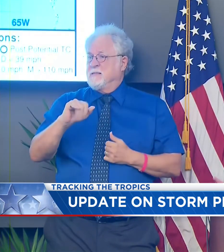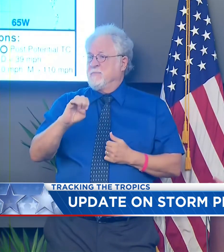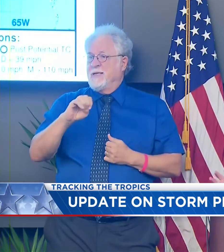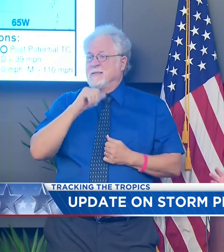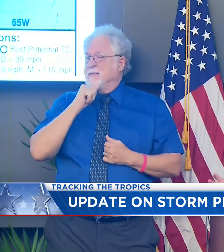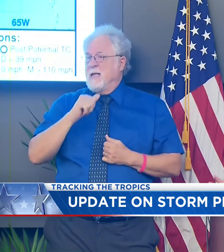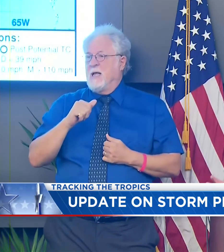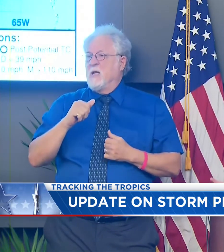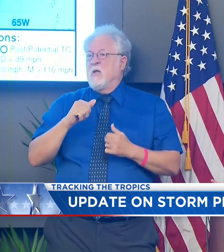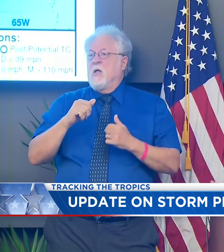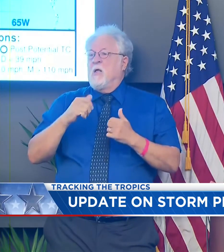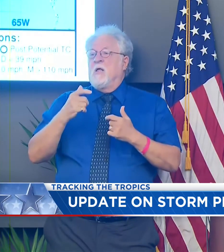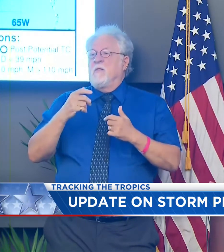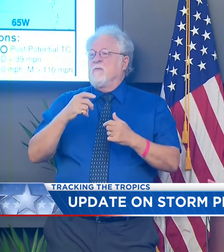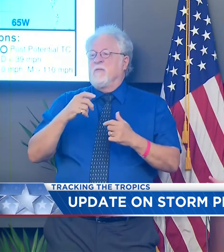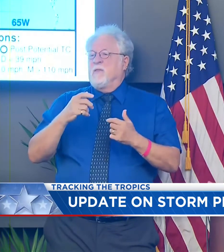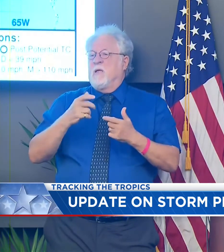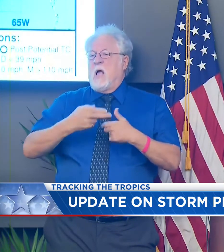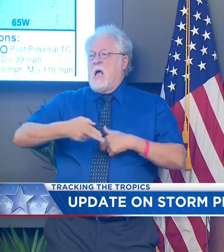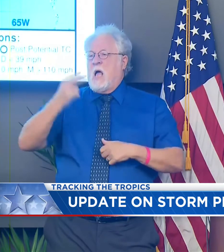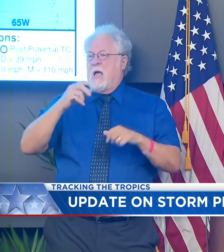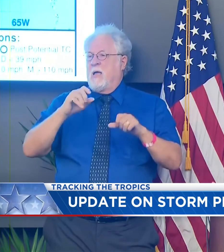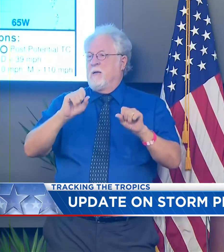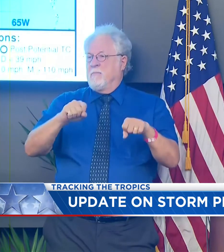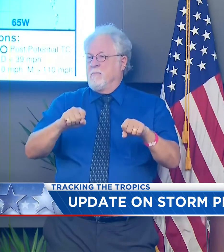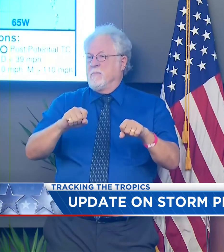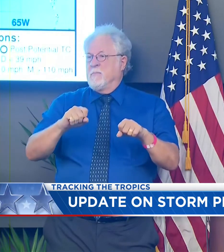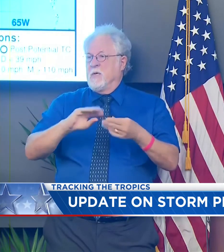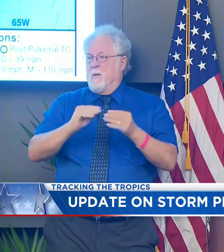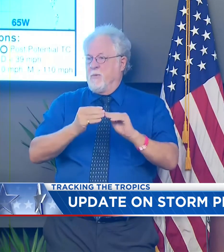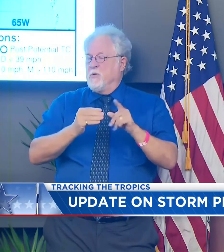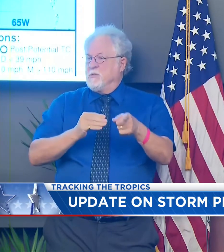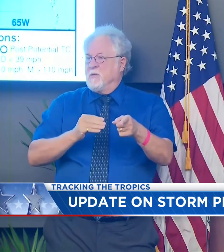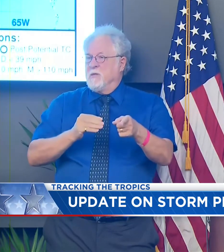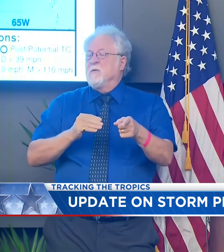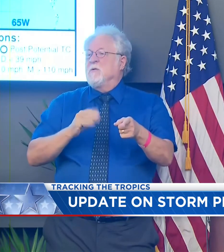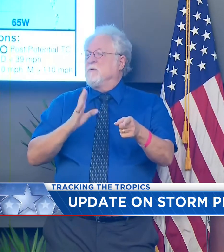THERE, SUPPORT STAFF WILL BE THERE WITH THERMOMETERS. THEY'LL HAVE P.P.E. FOR THE FOLKS THAT COME IN.